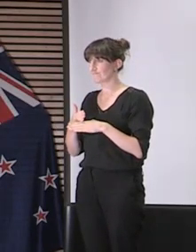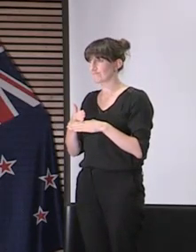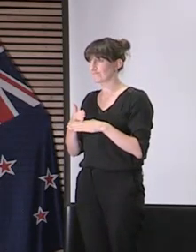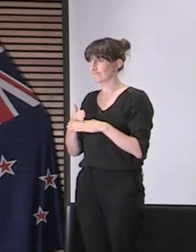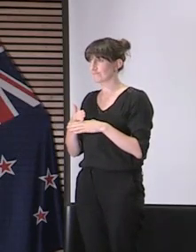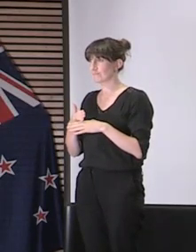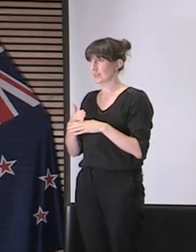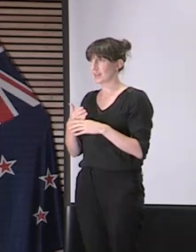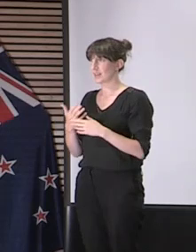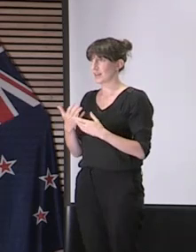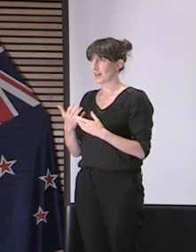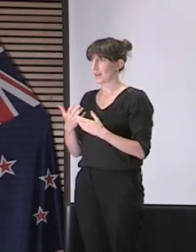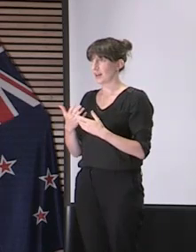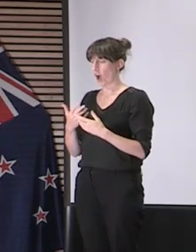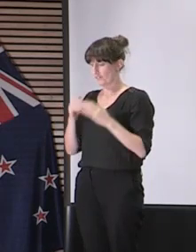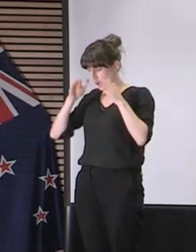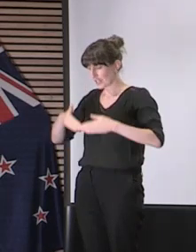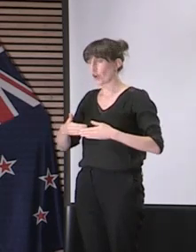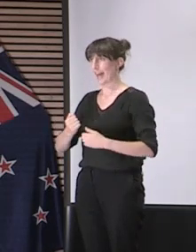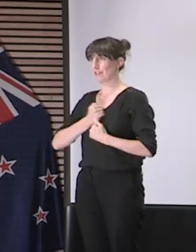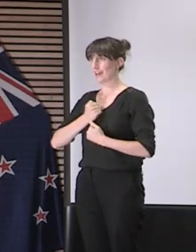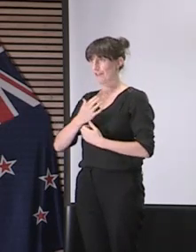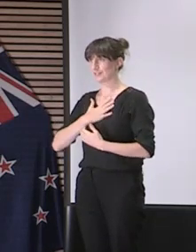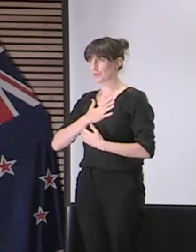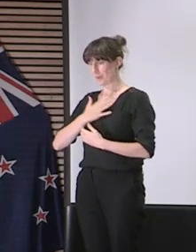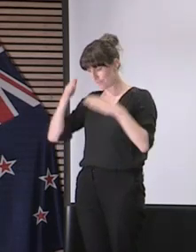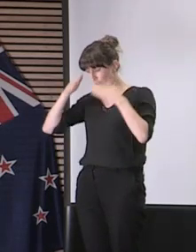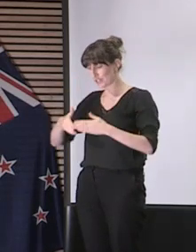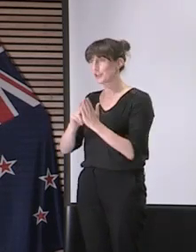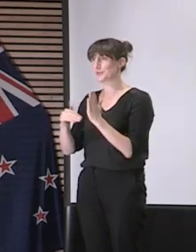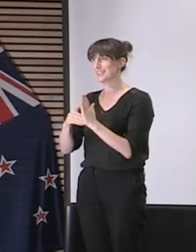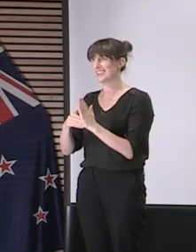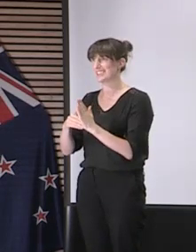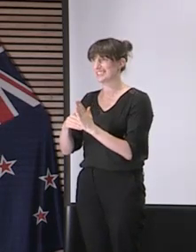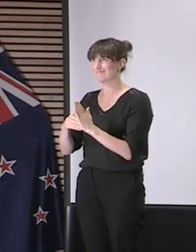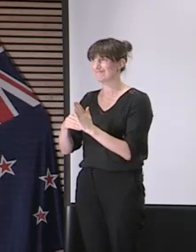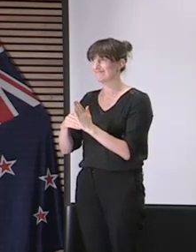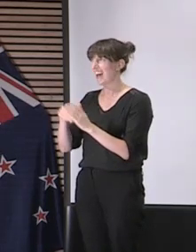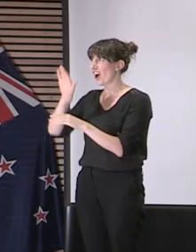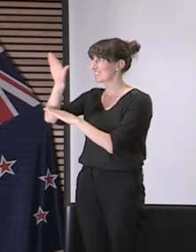are working or focused on trying to create a model for